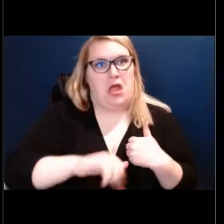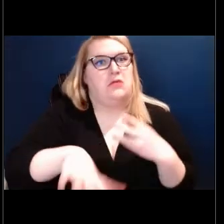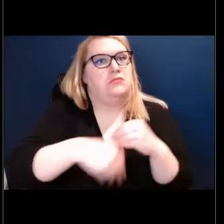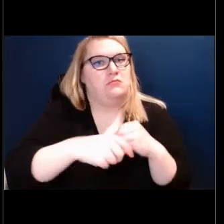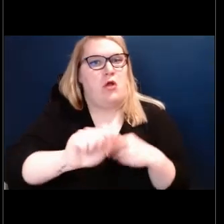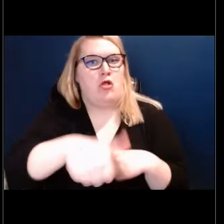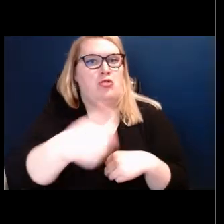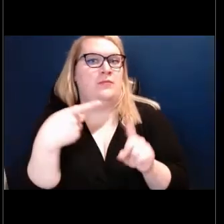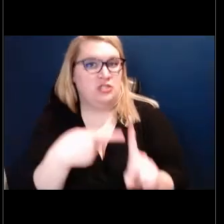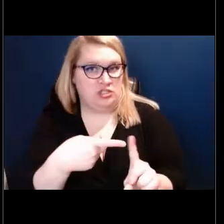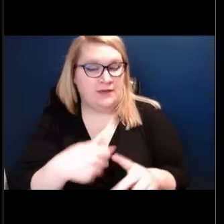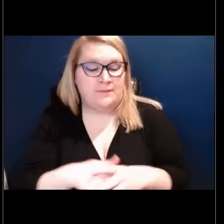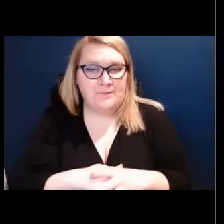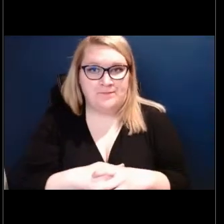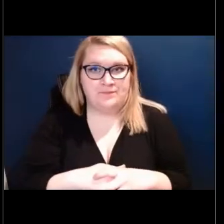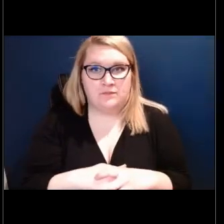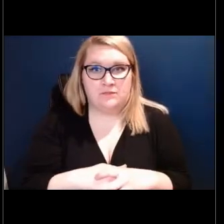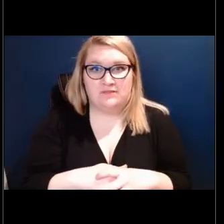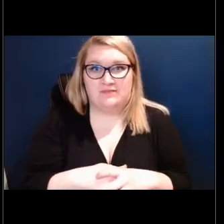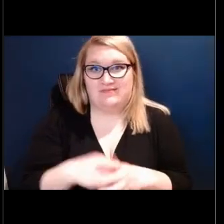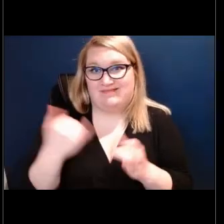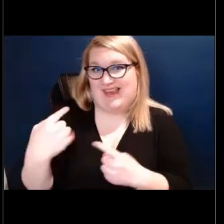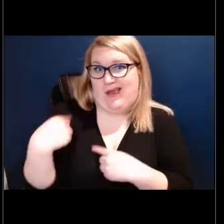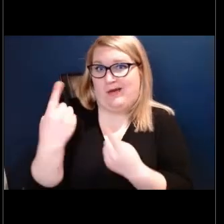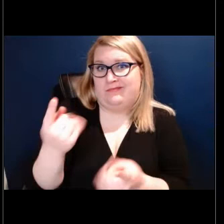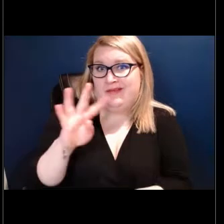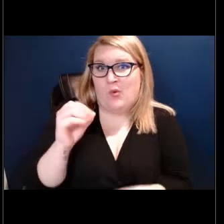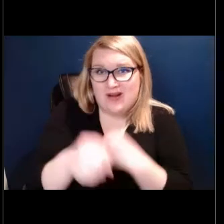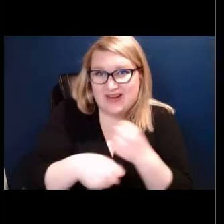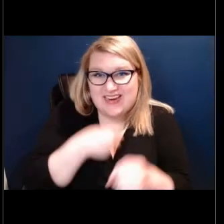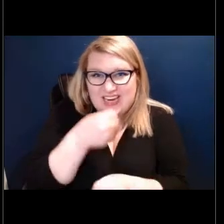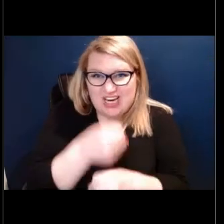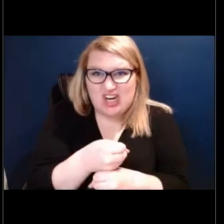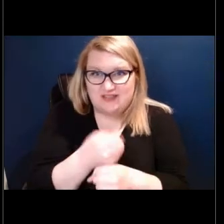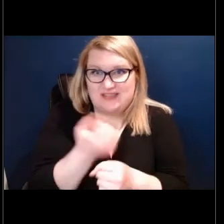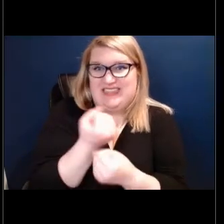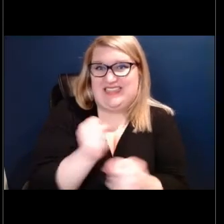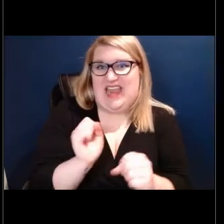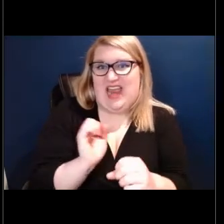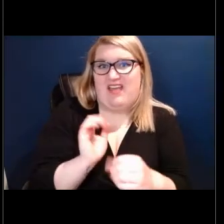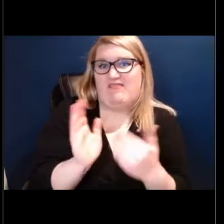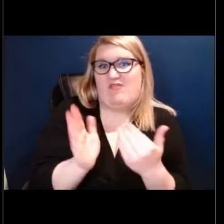Since that time and almost 40 years, it saved nearly 50,000 people worldwide.